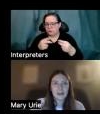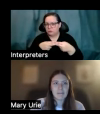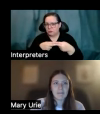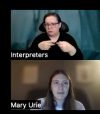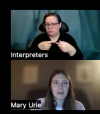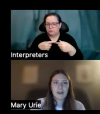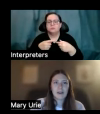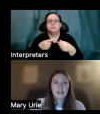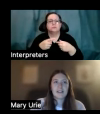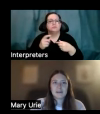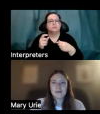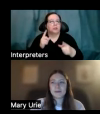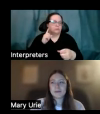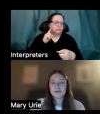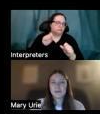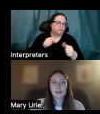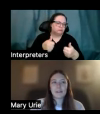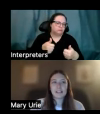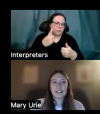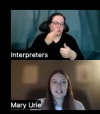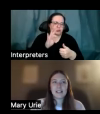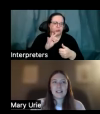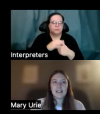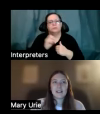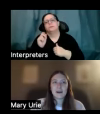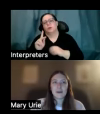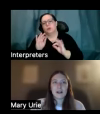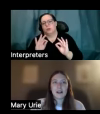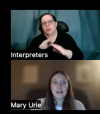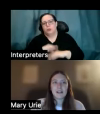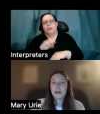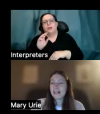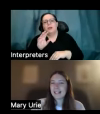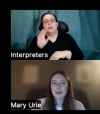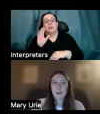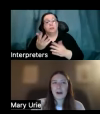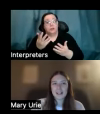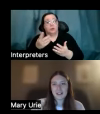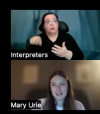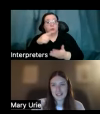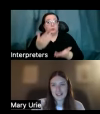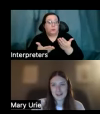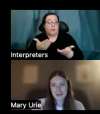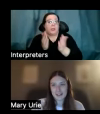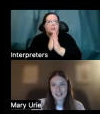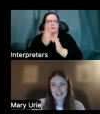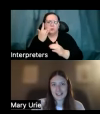Okay, yes, everything looks good. Perfect. So, you might ask, why should you tell your story to